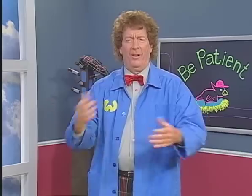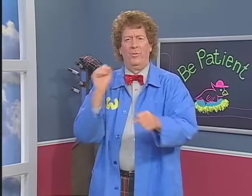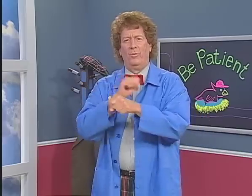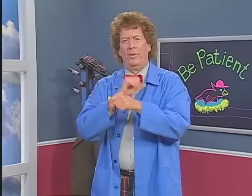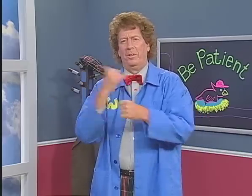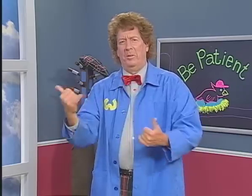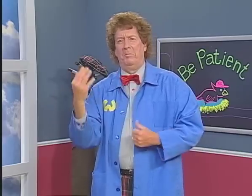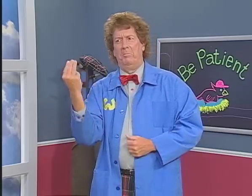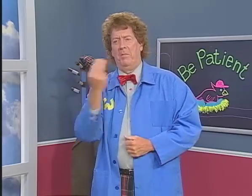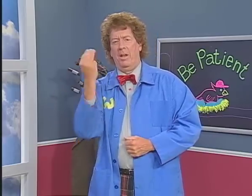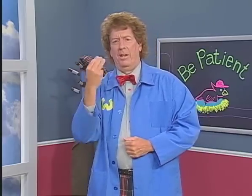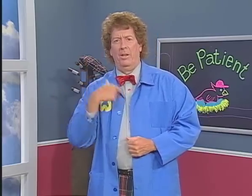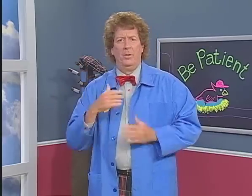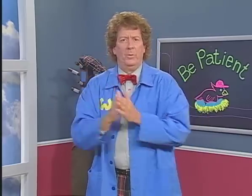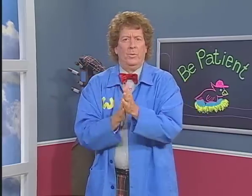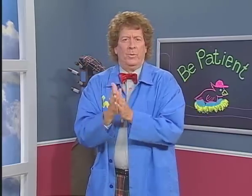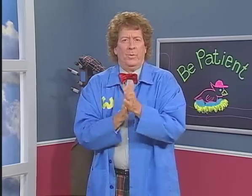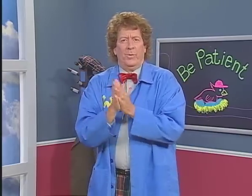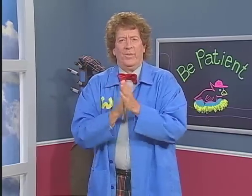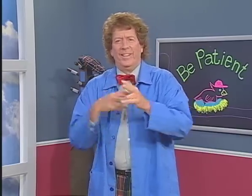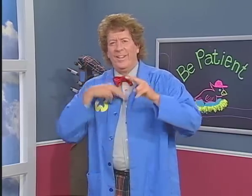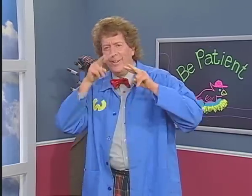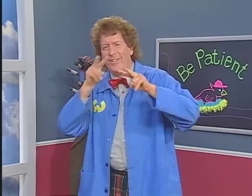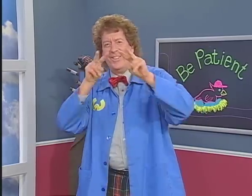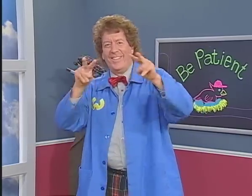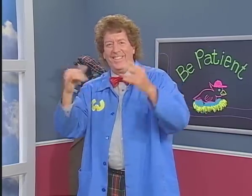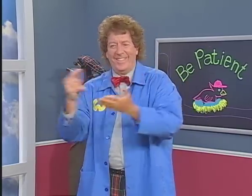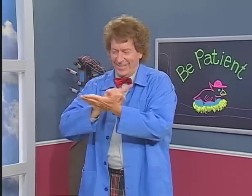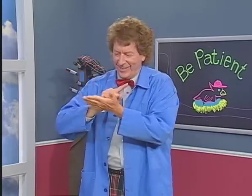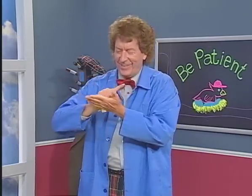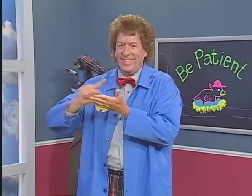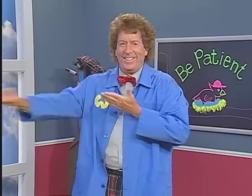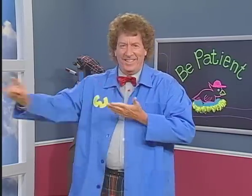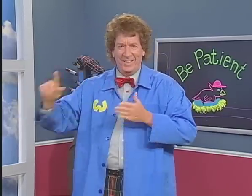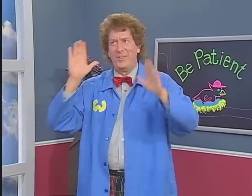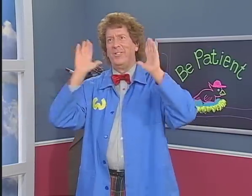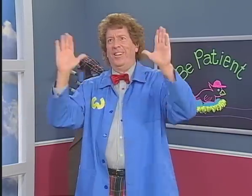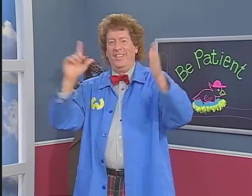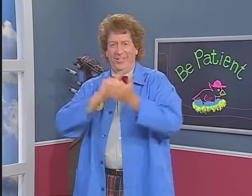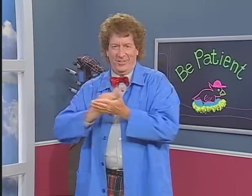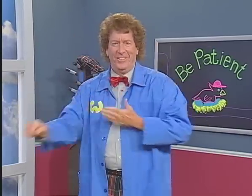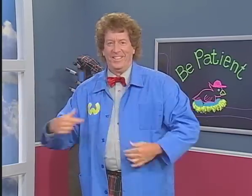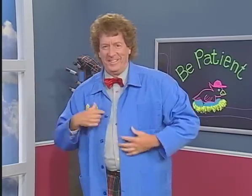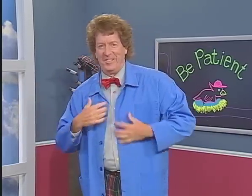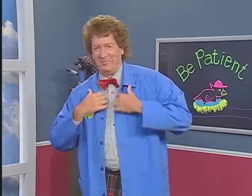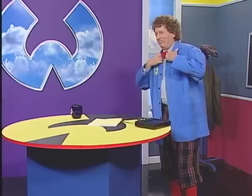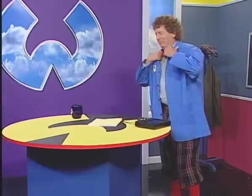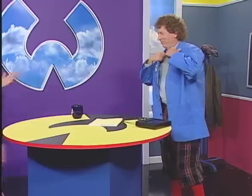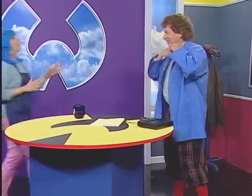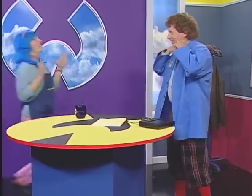IT'S GOOD TO BE BACK AT WORK HERE ON THIS MONDAY MORNING. I'M LOOKING FORWARD TO ANOTHER GREAT WEEK.